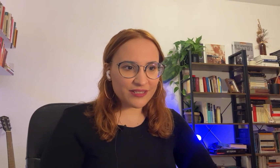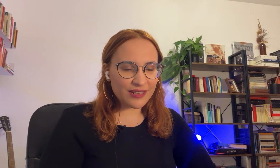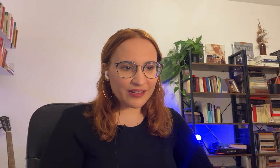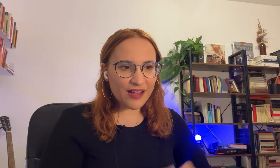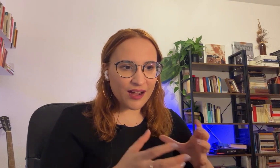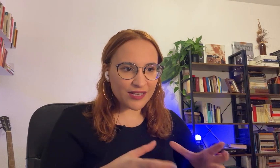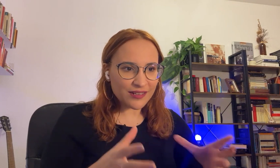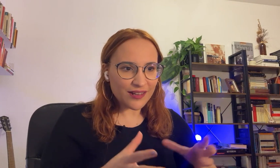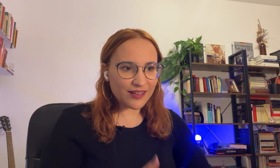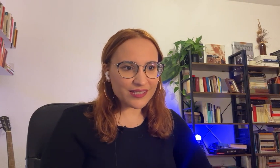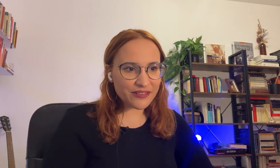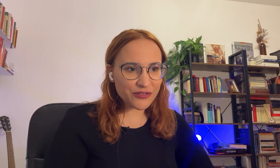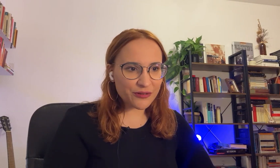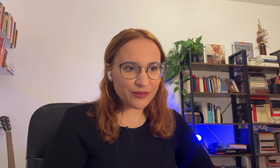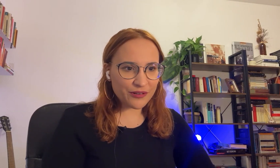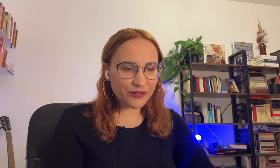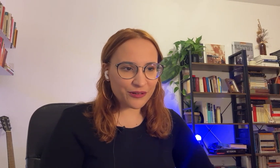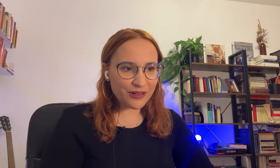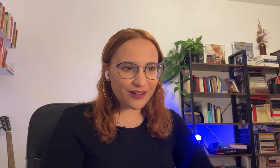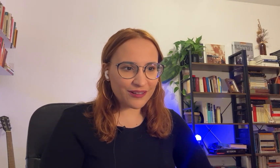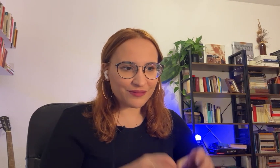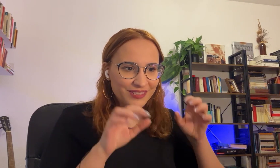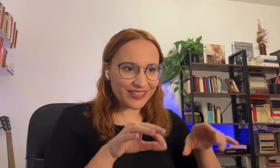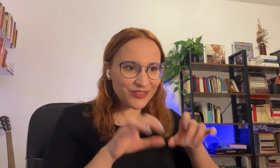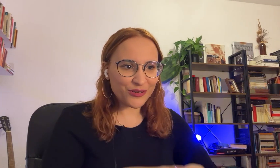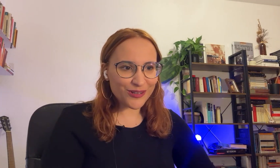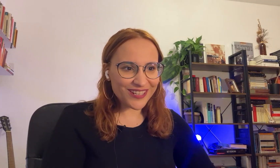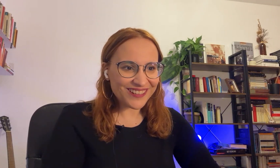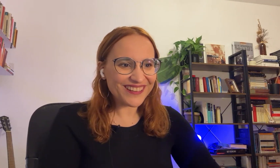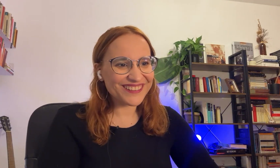Is that a hot sector where you're digging your claws in?